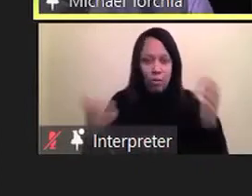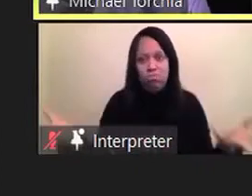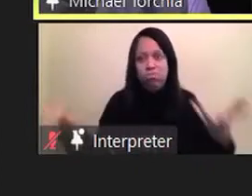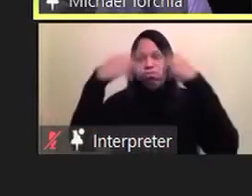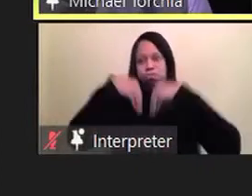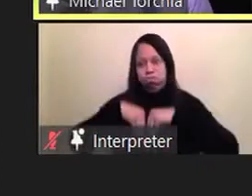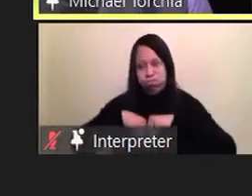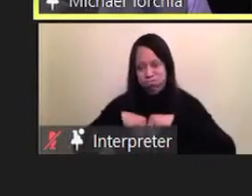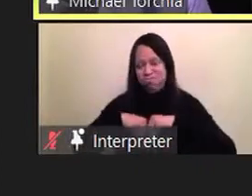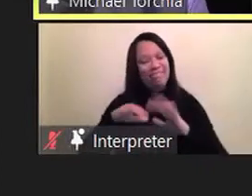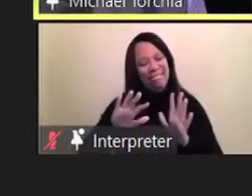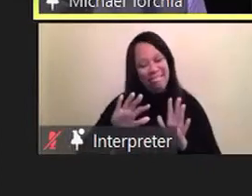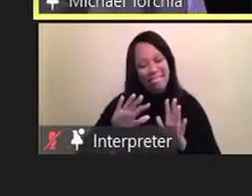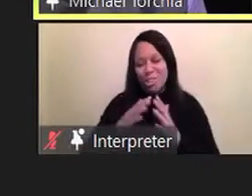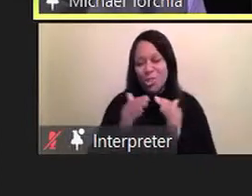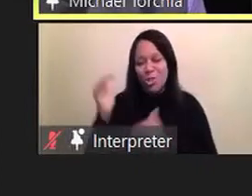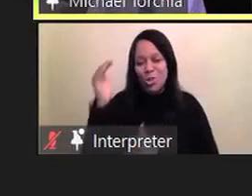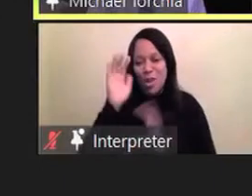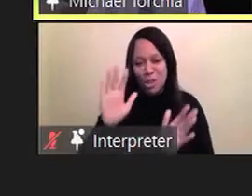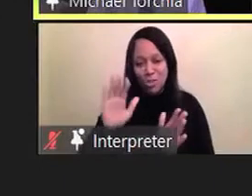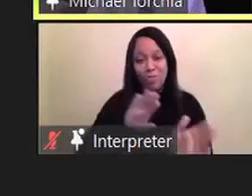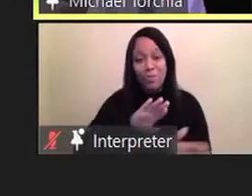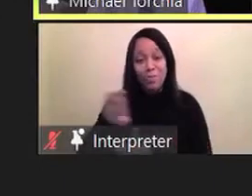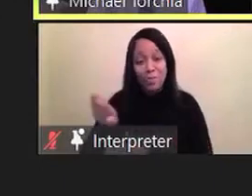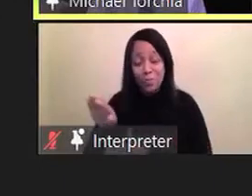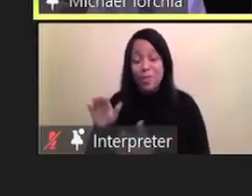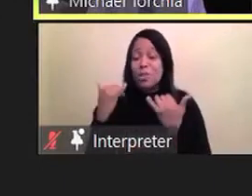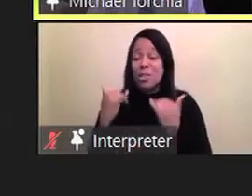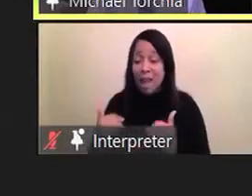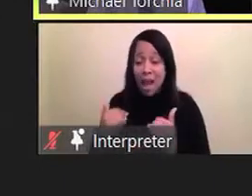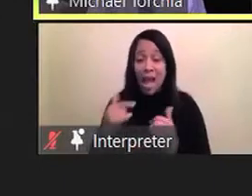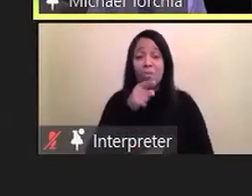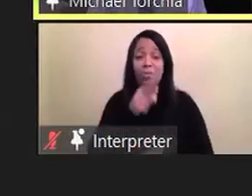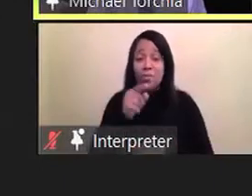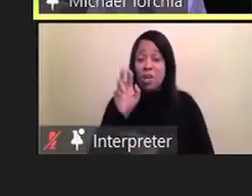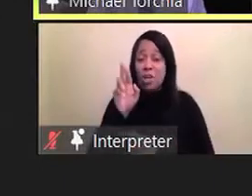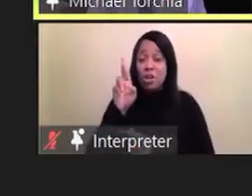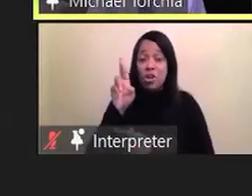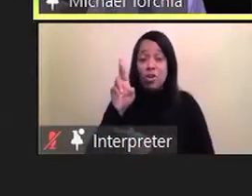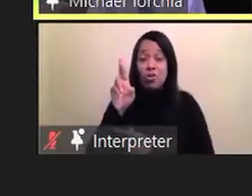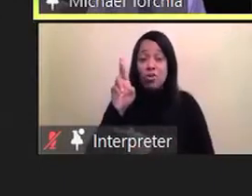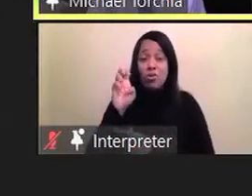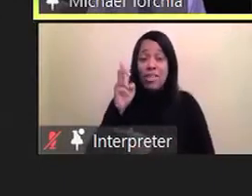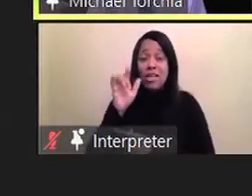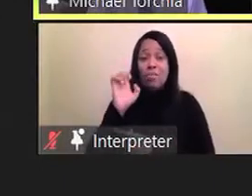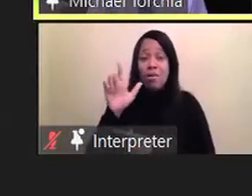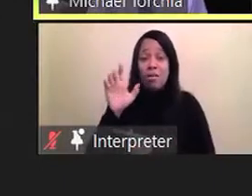So reasonable accommodation-- you've heard these terms before. What does it mean to provide a reasonable accommodation?